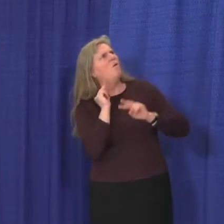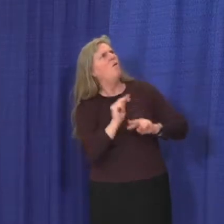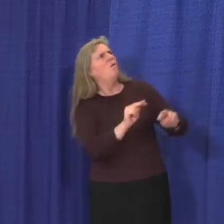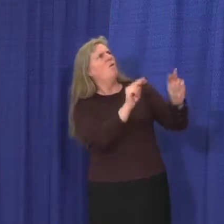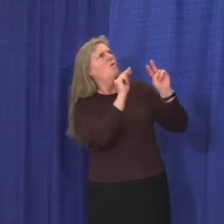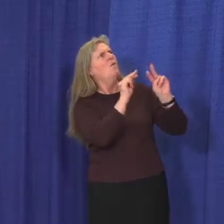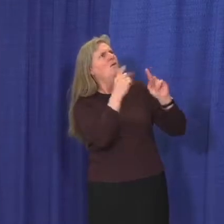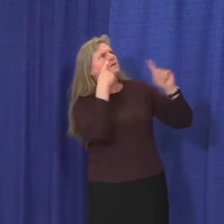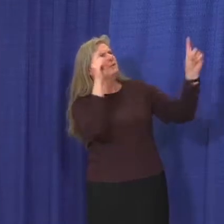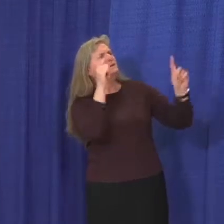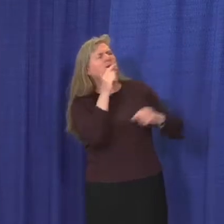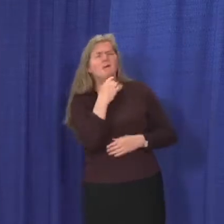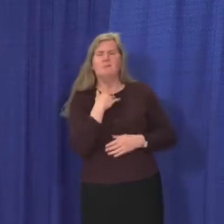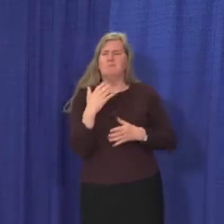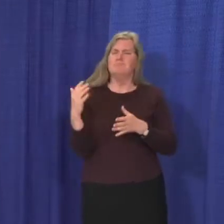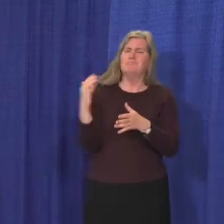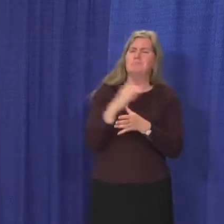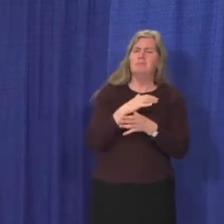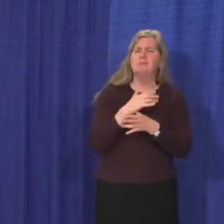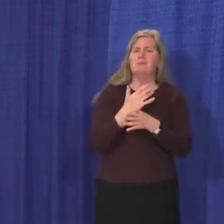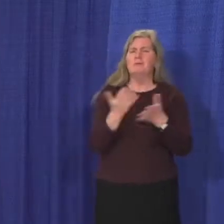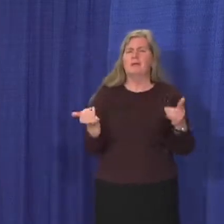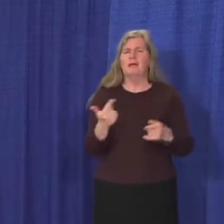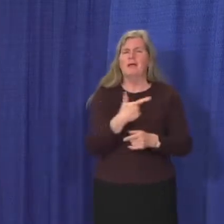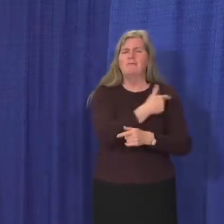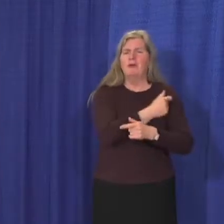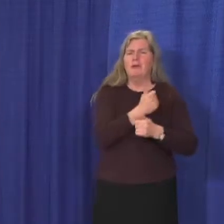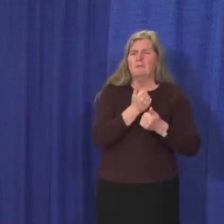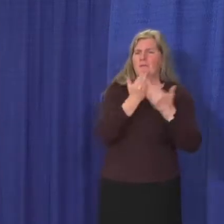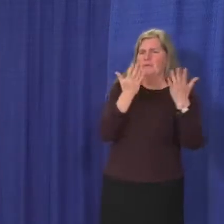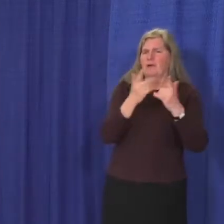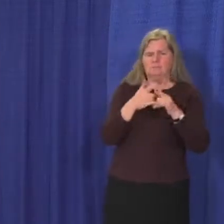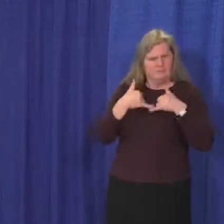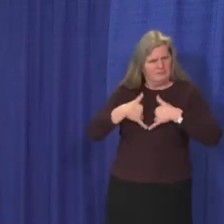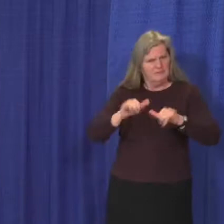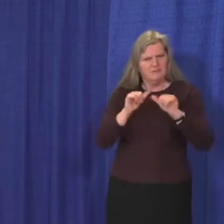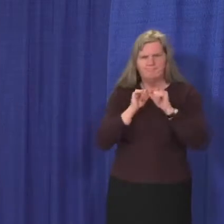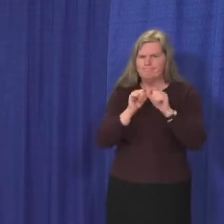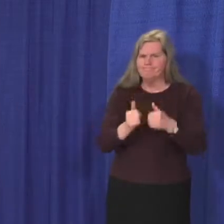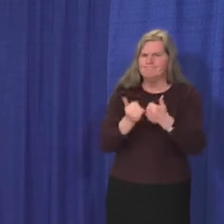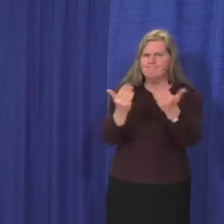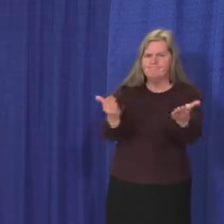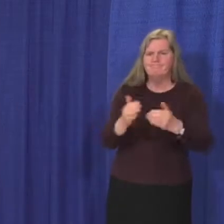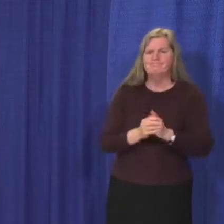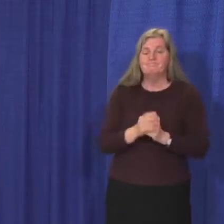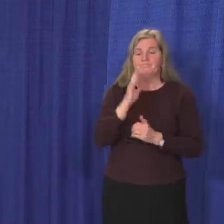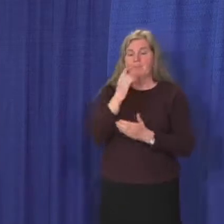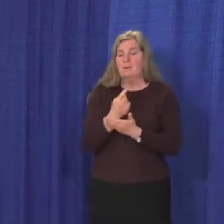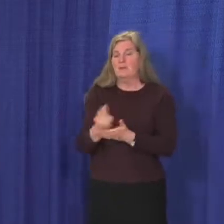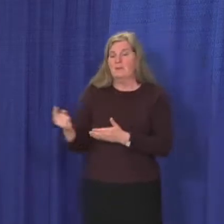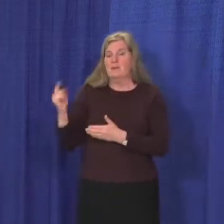model. We are leading the country when it comes to vaccinations.